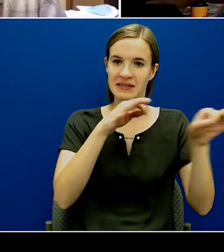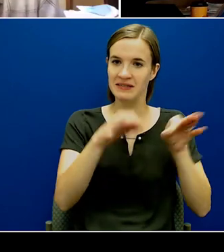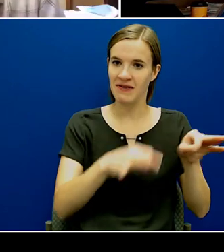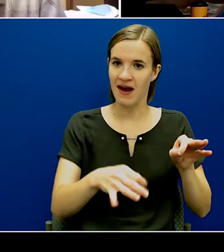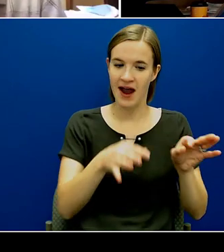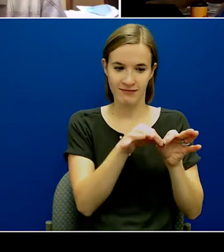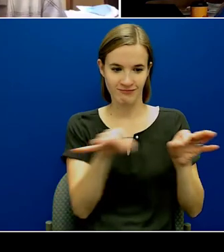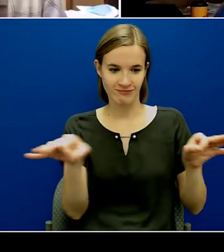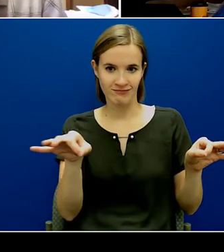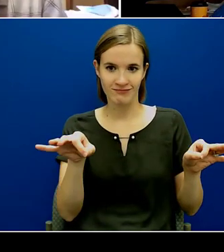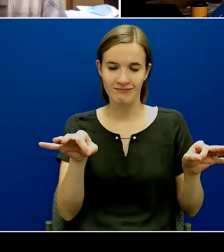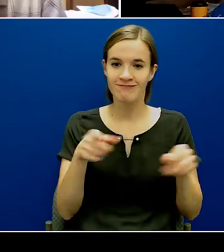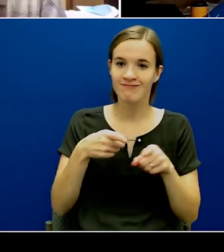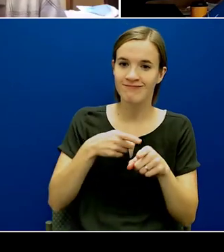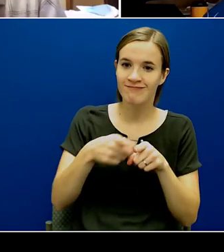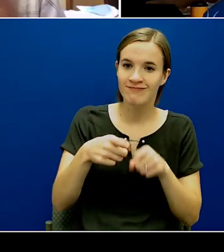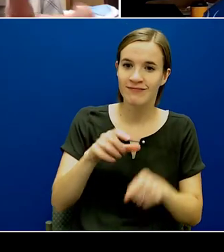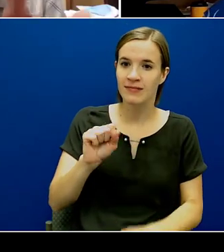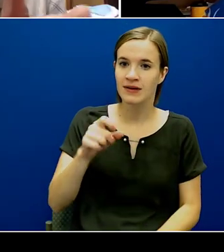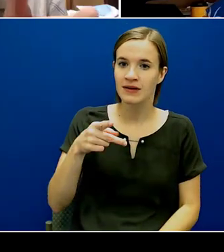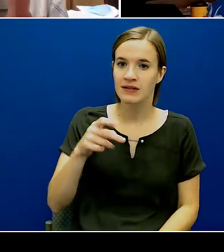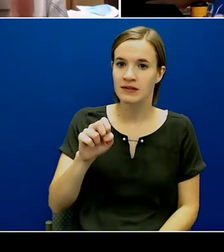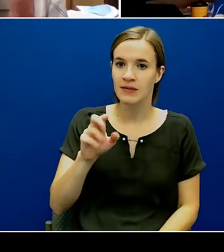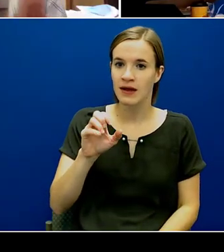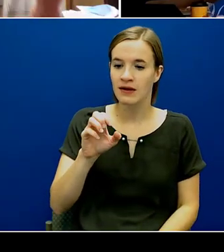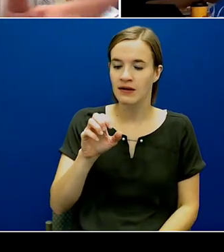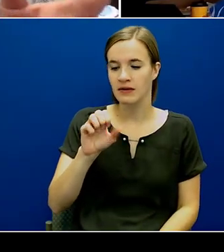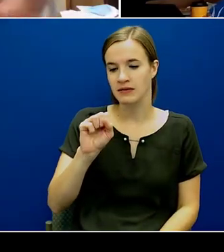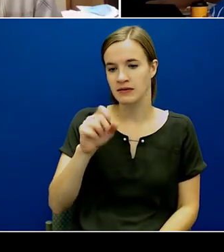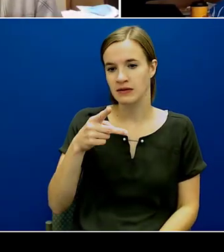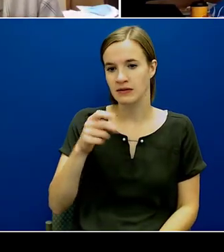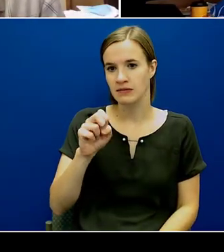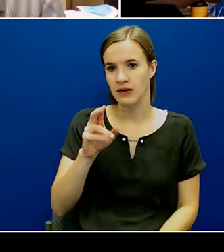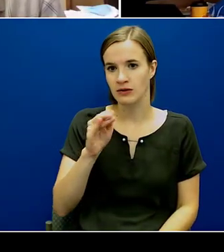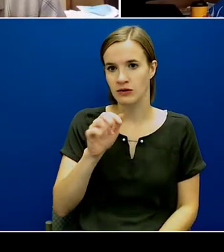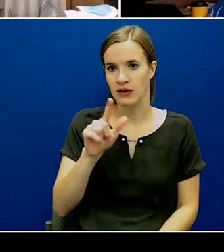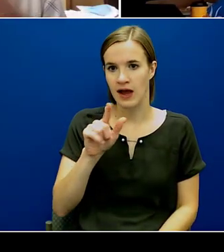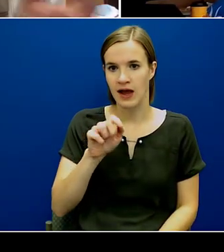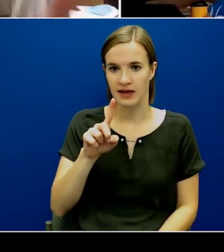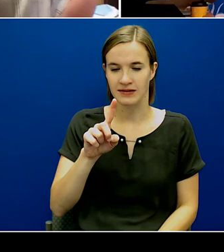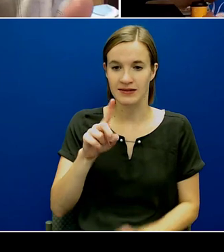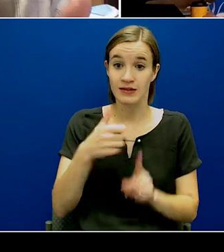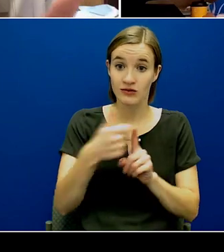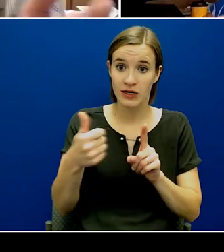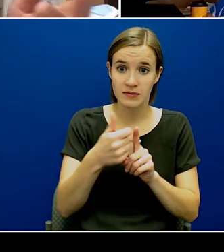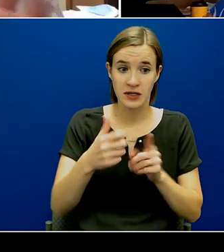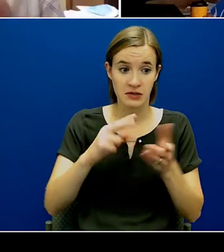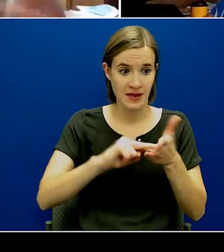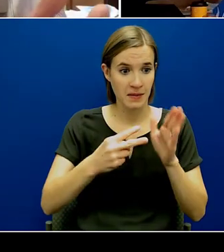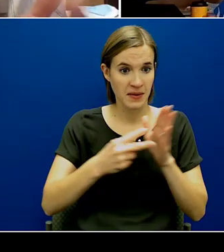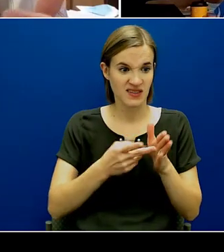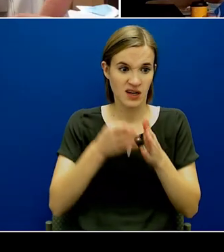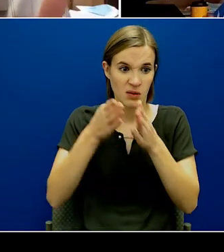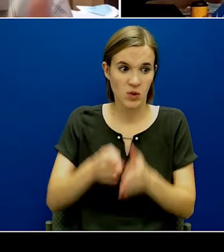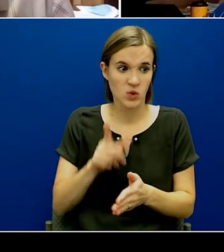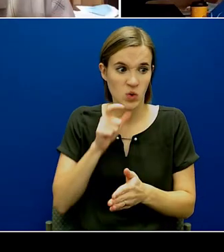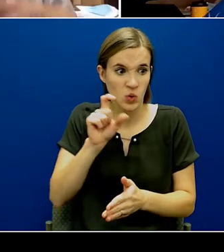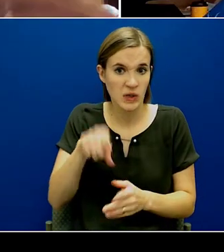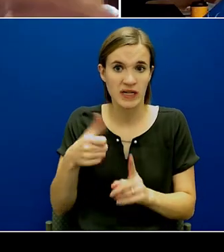single parent with kids that need to go to school, and they don't have a car to take them to school, that specialized transportation, and so on. And that really